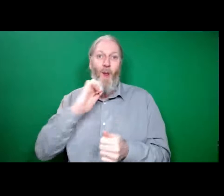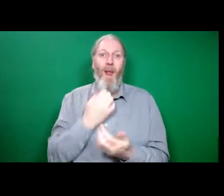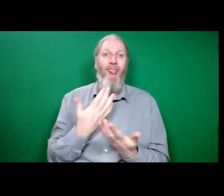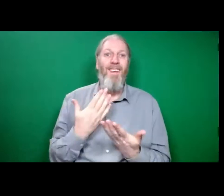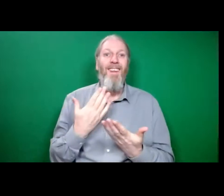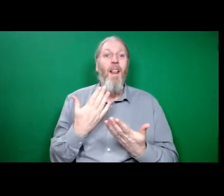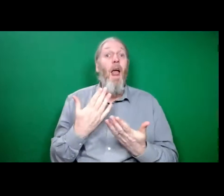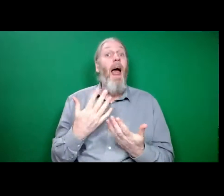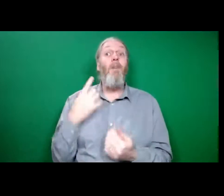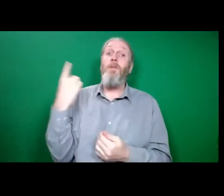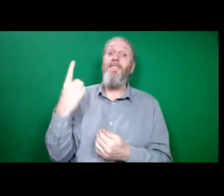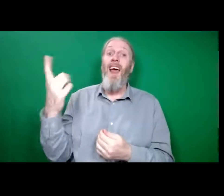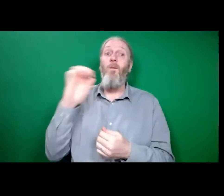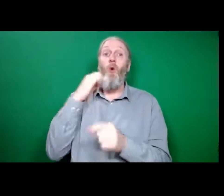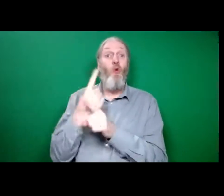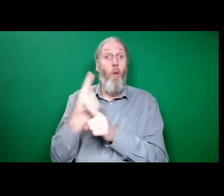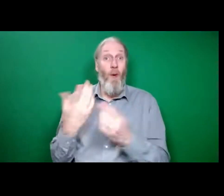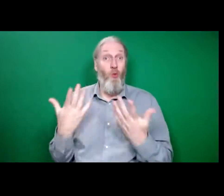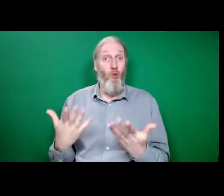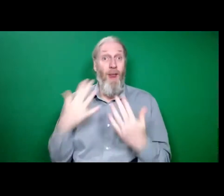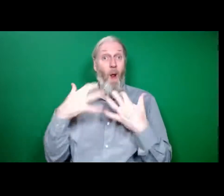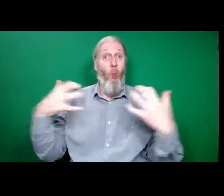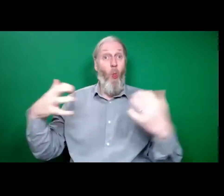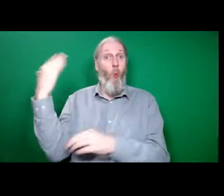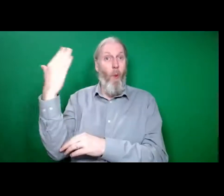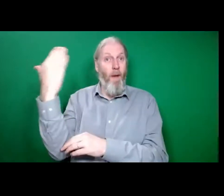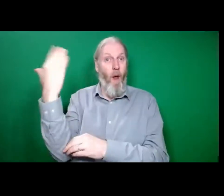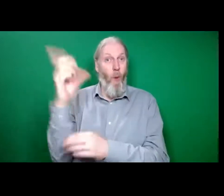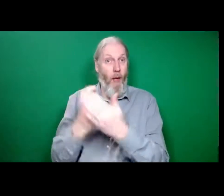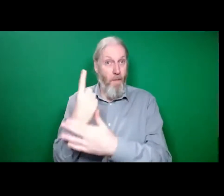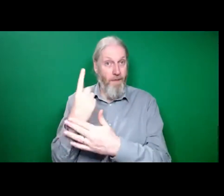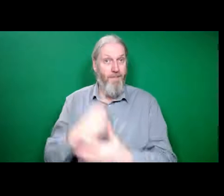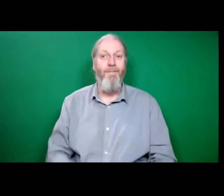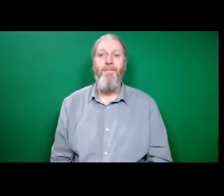improvement distribution, cultural venues, freelancers of course,, local enterprise partnerships, local